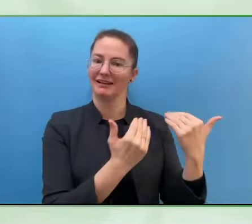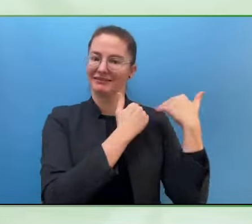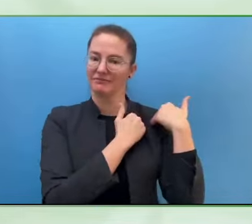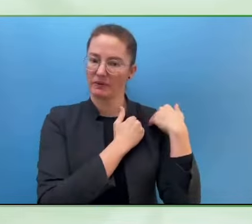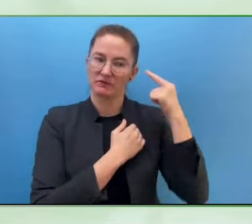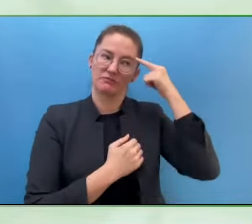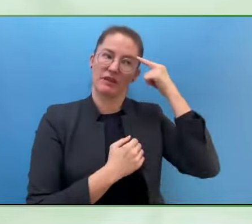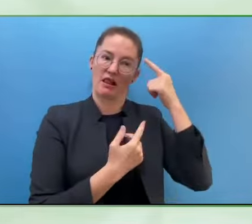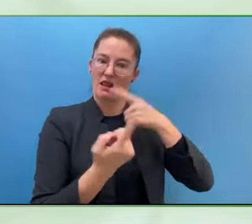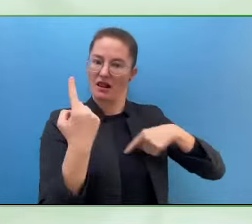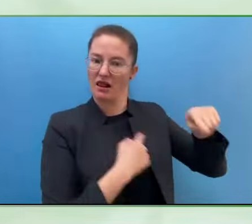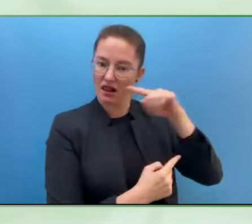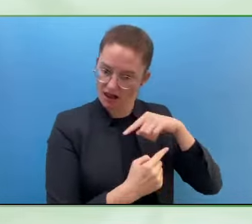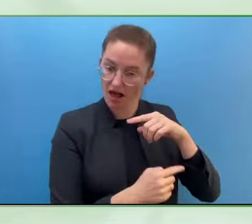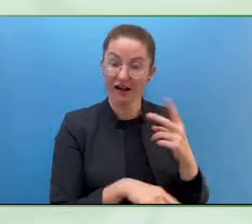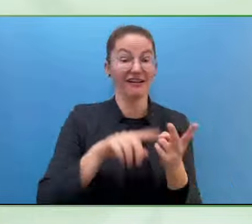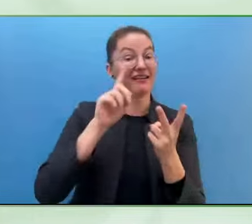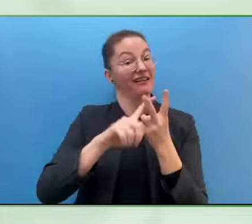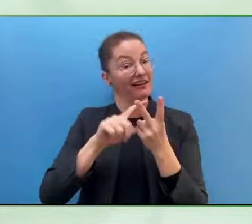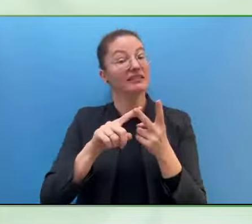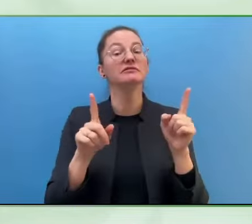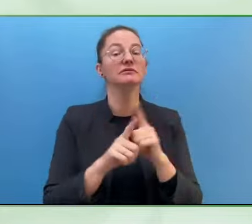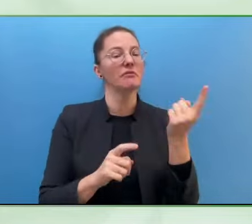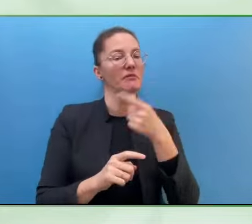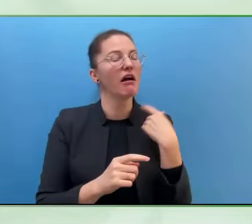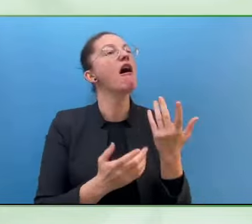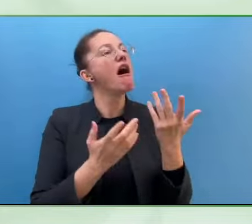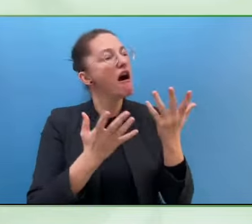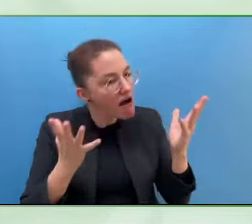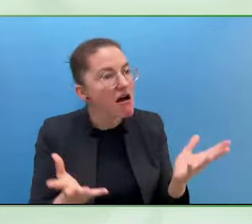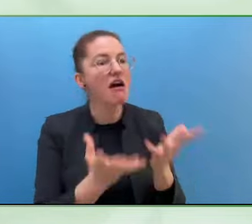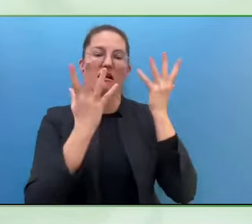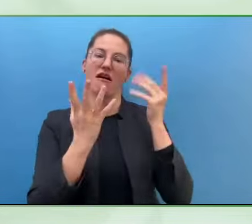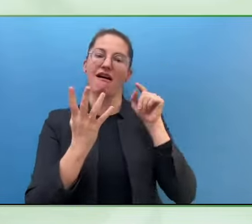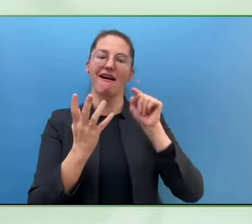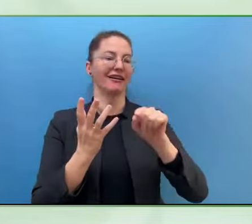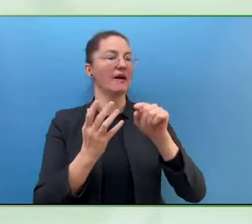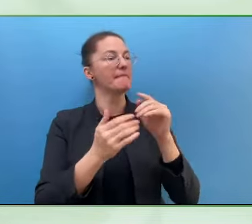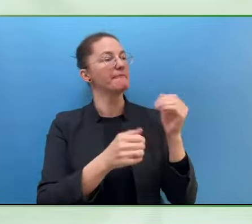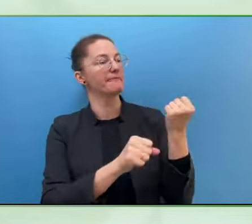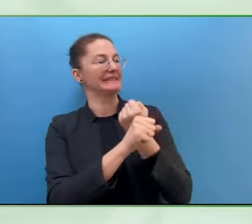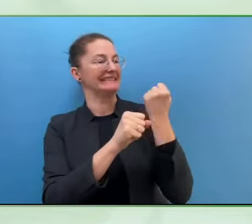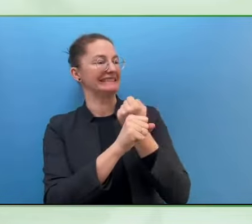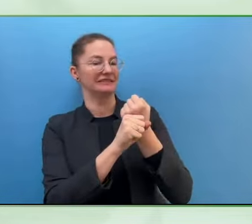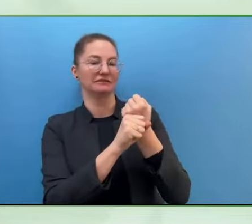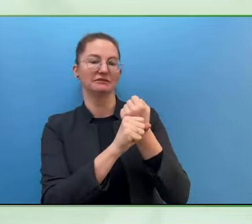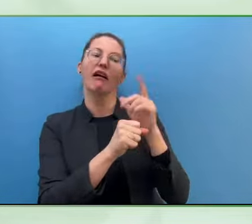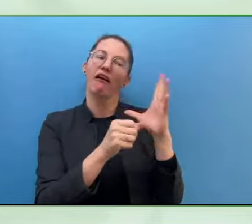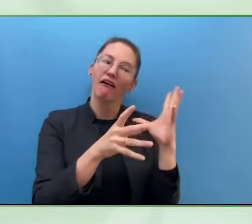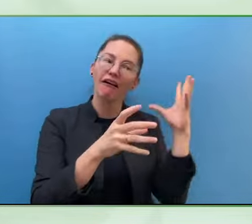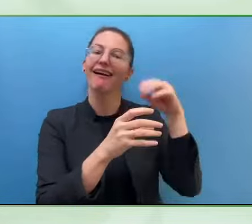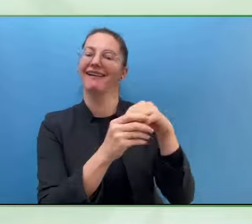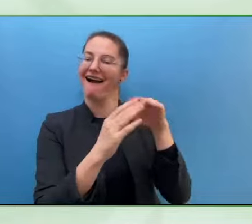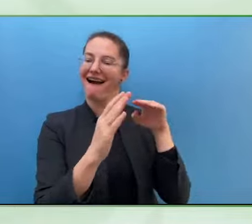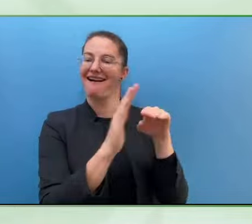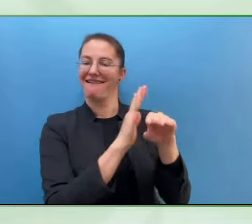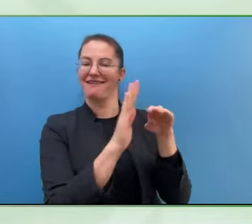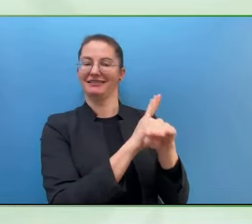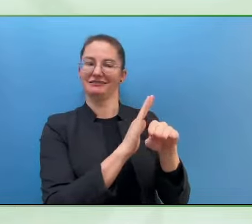We want to make the life for people with disabilities, for the elderly, for all people with disability,